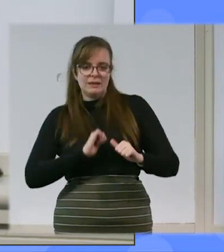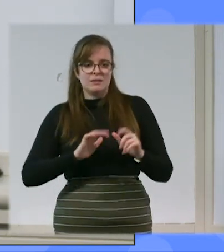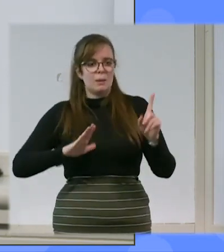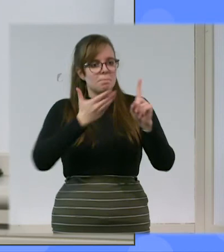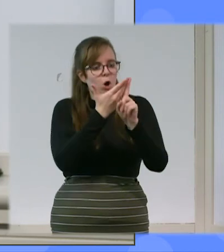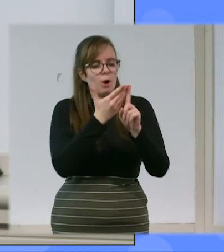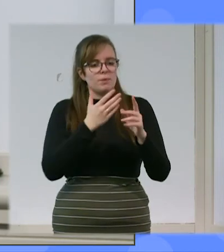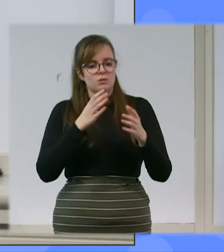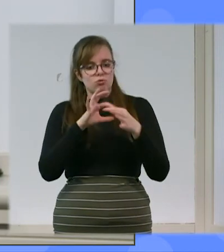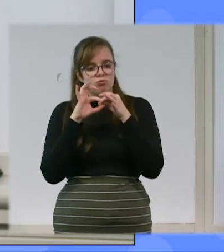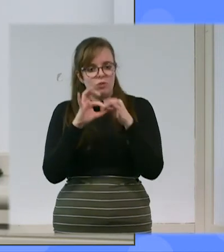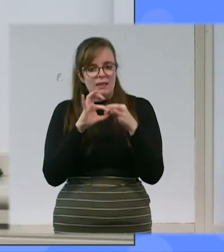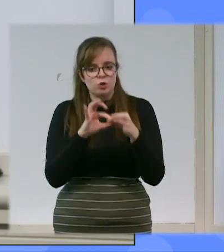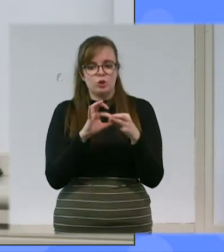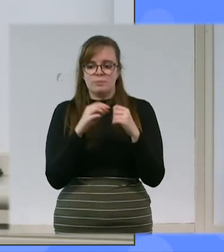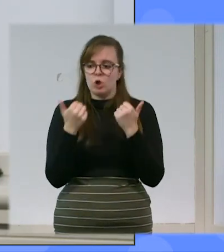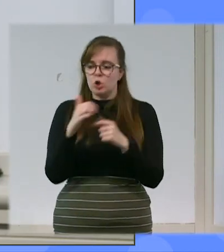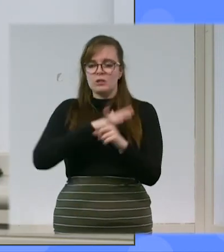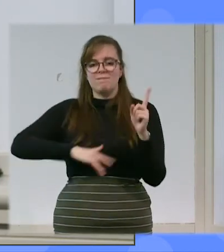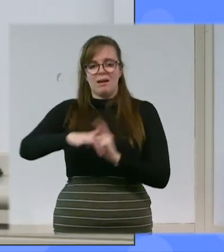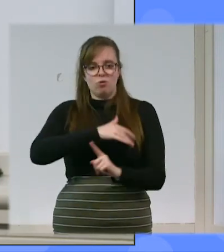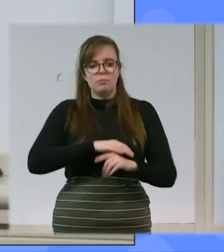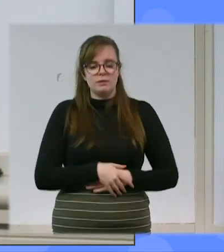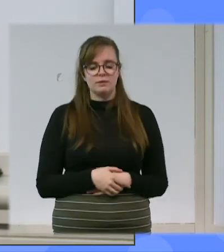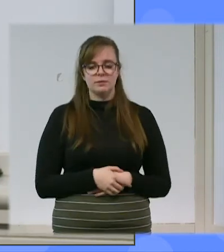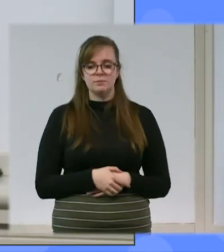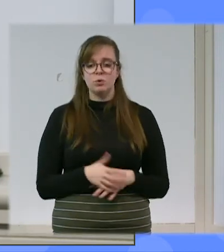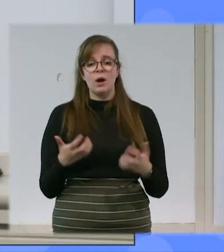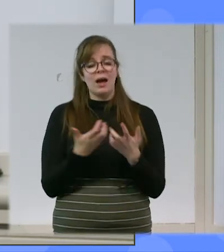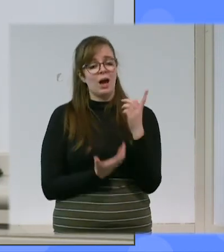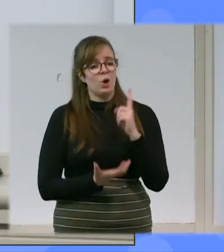local environment and so how to get there well it's a massive challenge